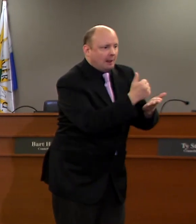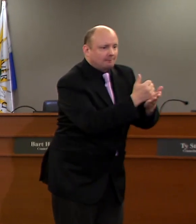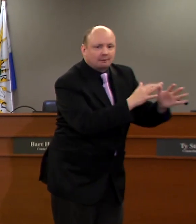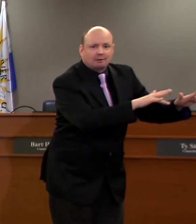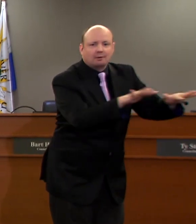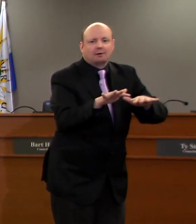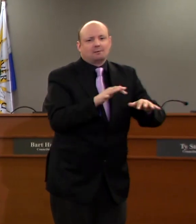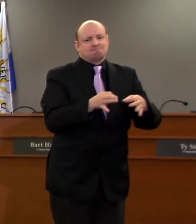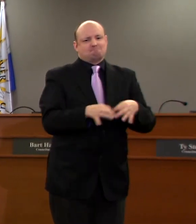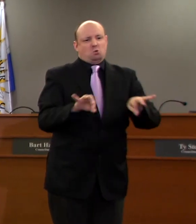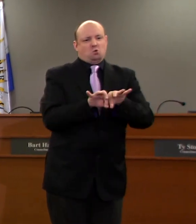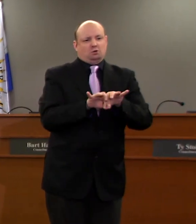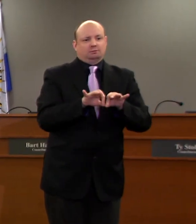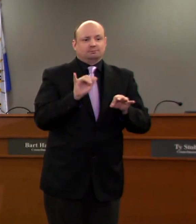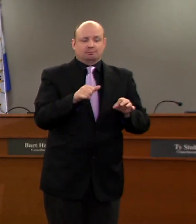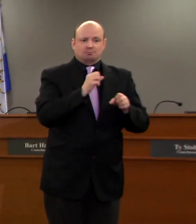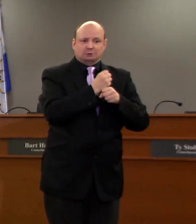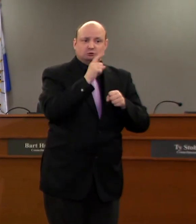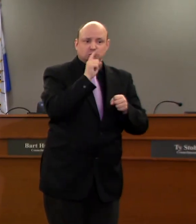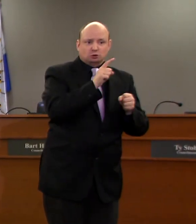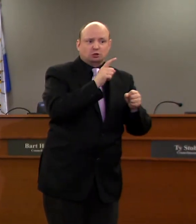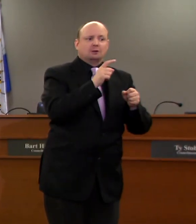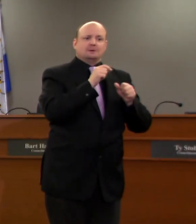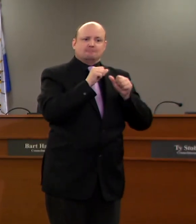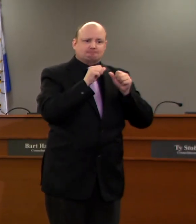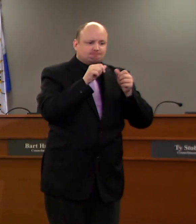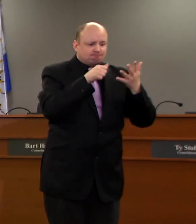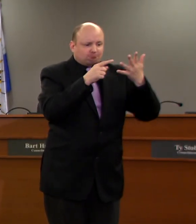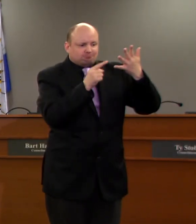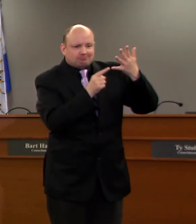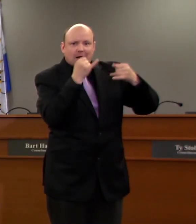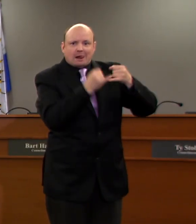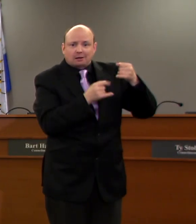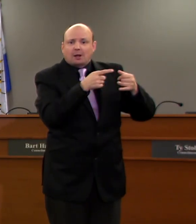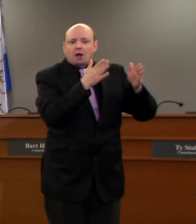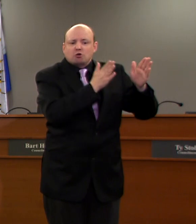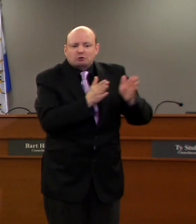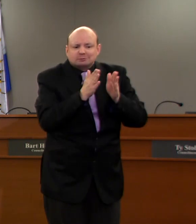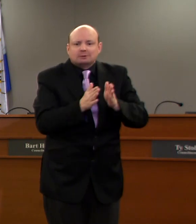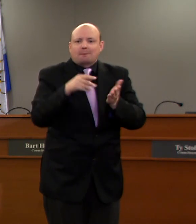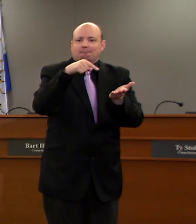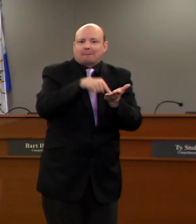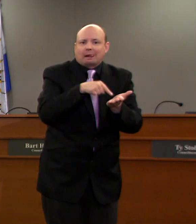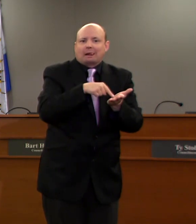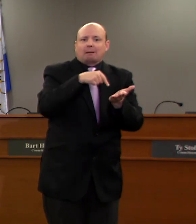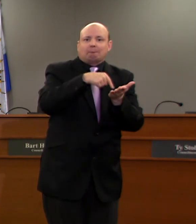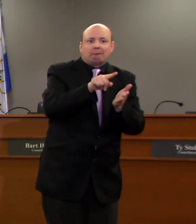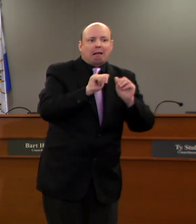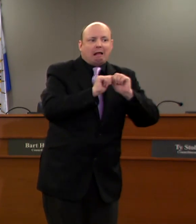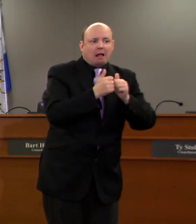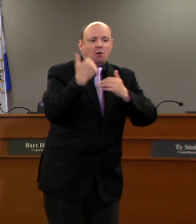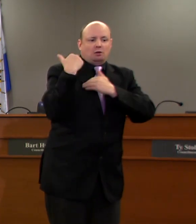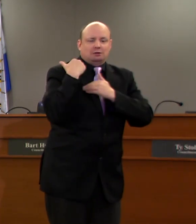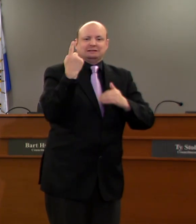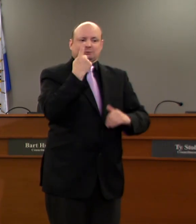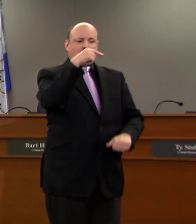billing, so probably the best option would be to use your email. And of course garbage and recycling collections will